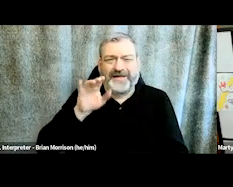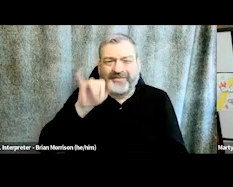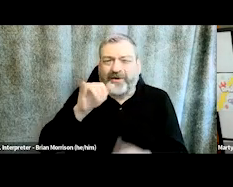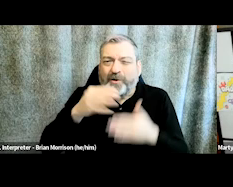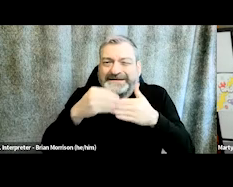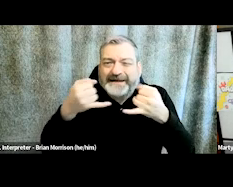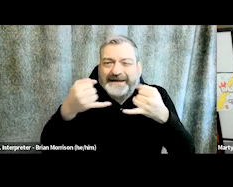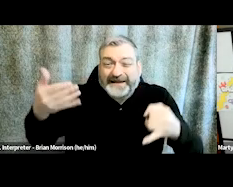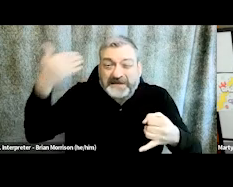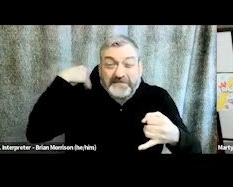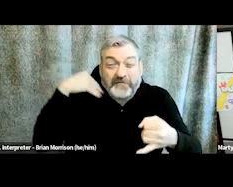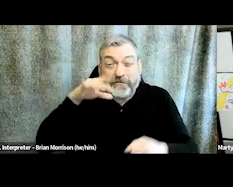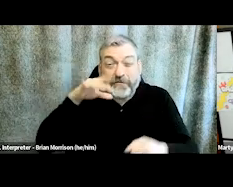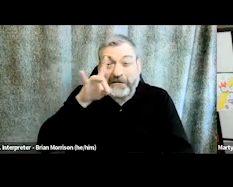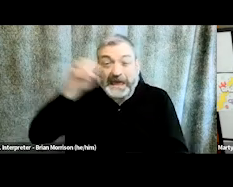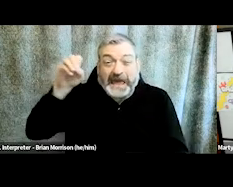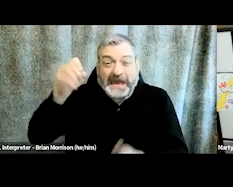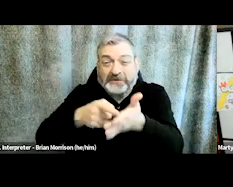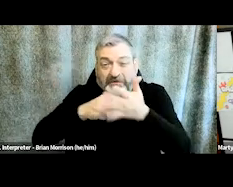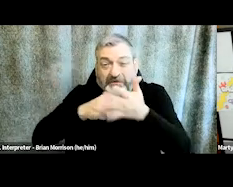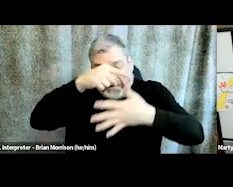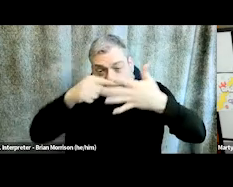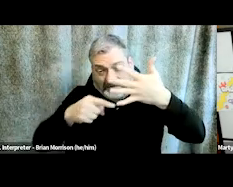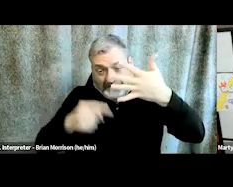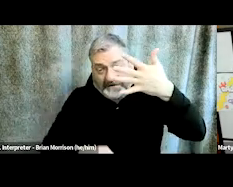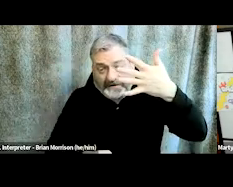There's so much to think about, and then when you factor that over all